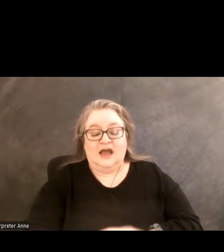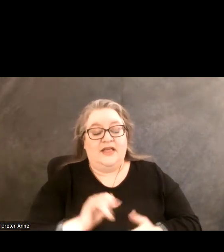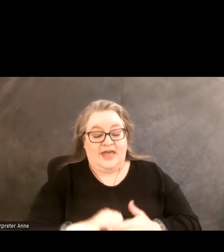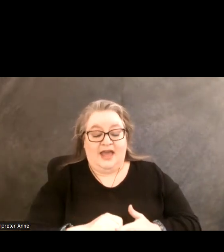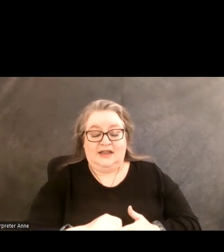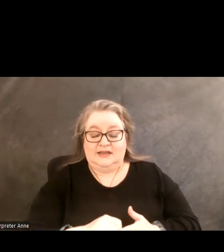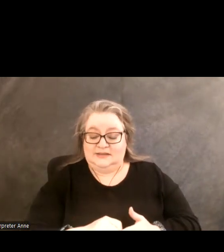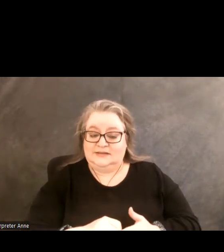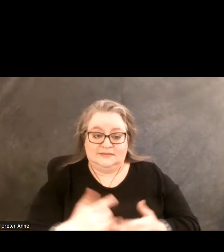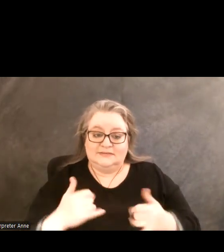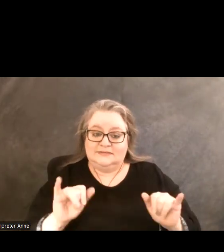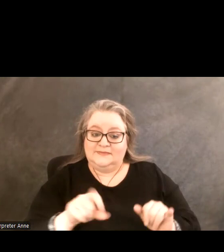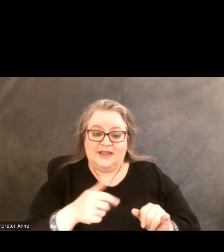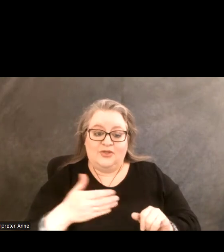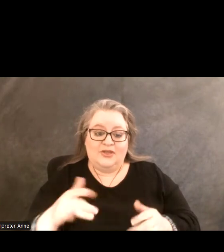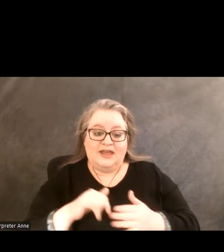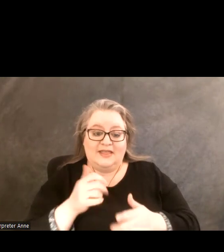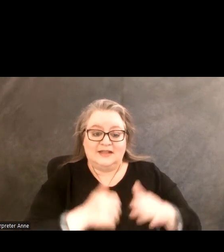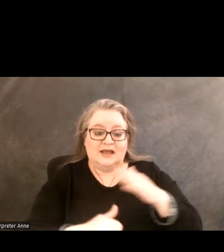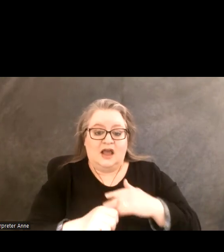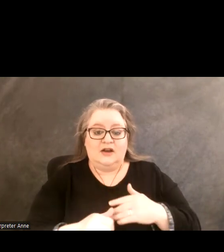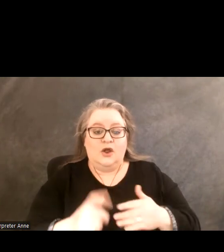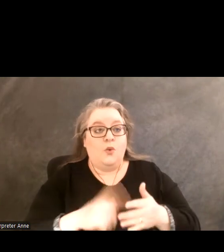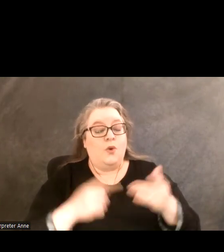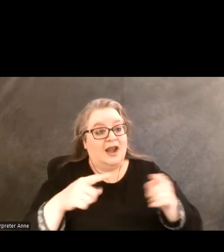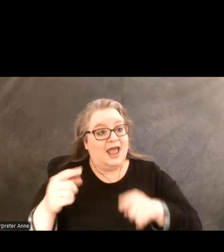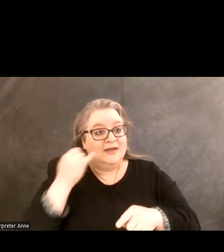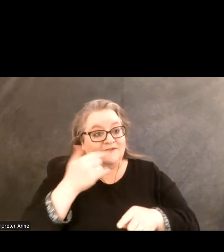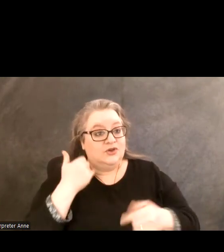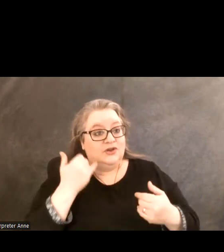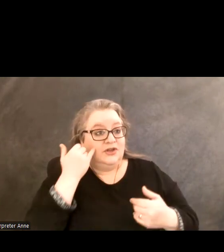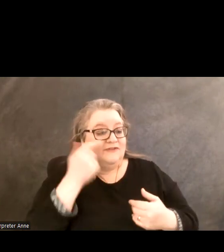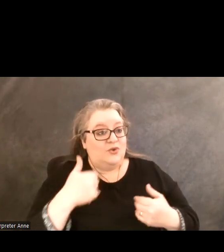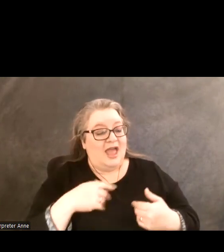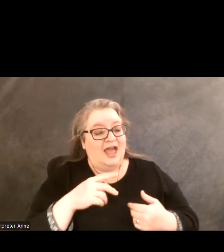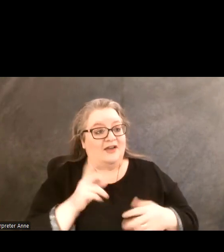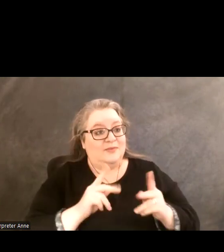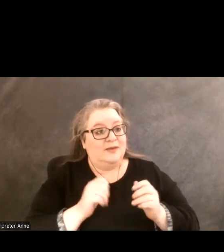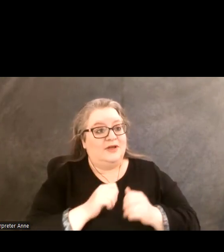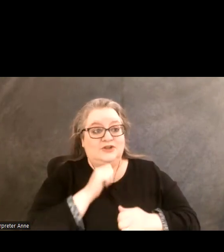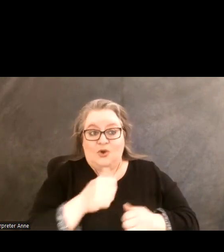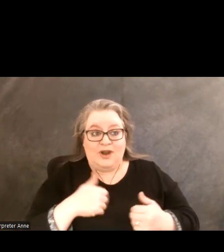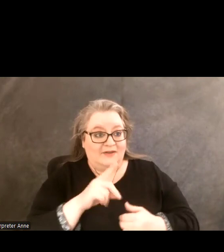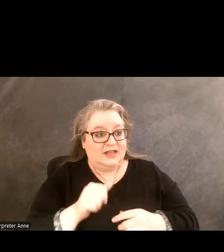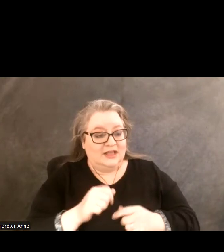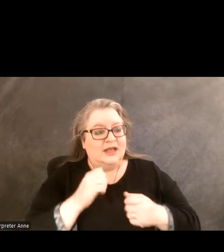that to me falls under the what happens when you have non-disabled people trying to create access without seeking